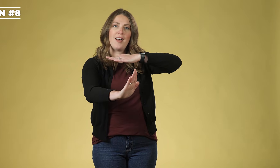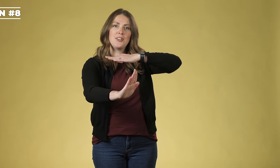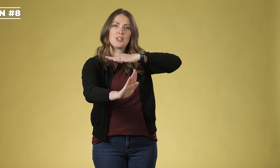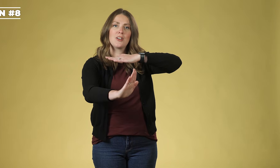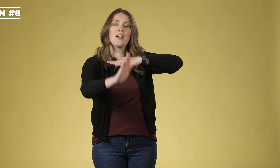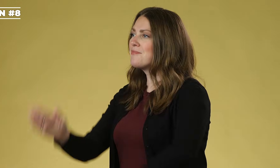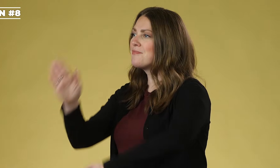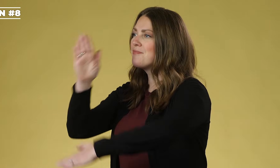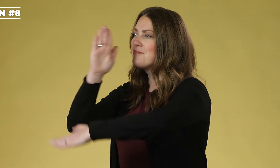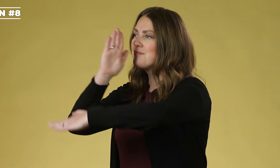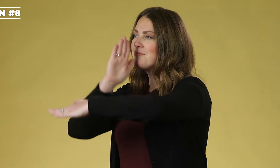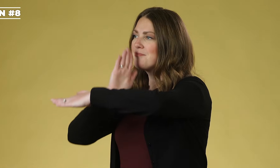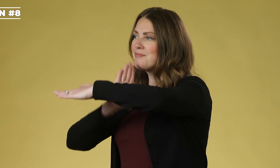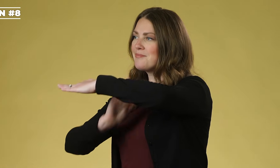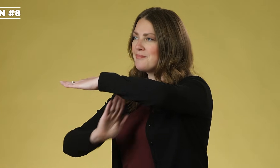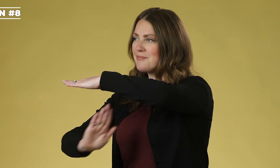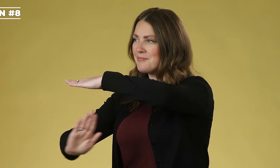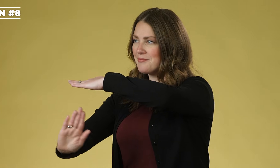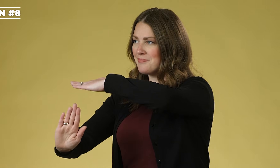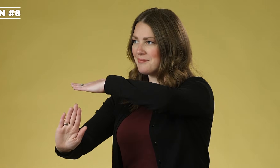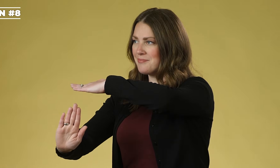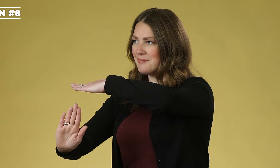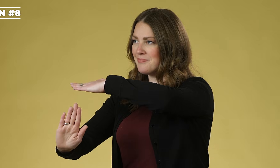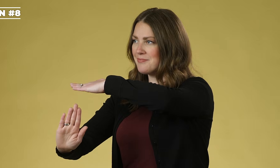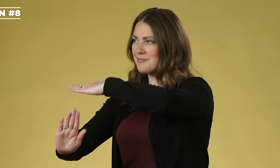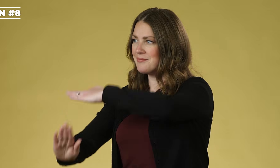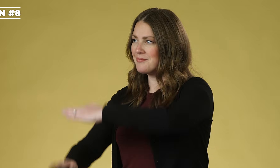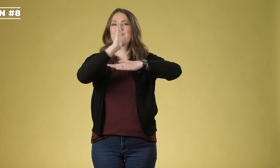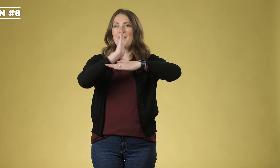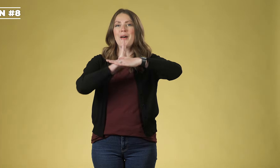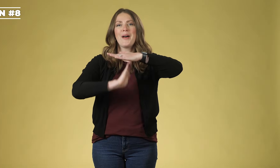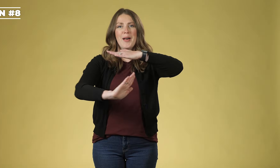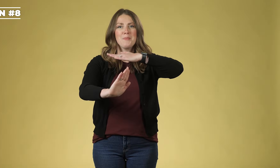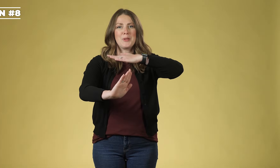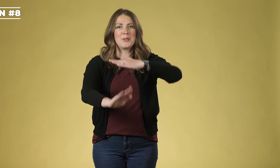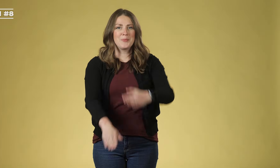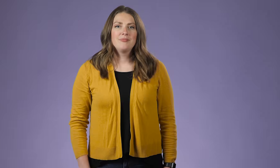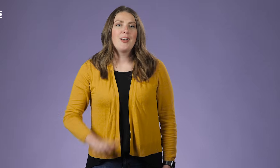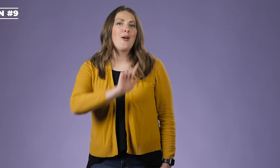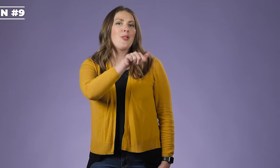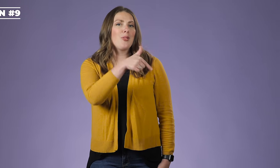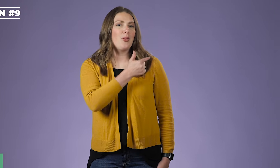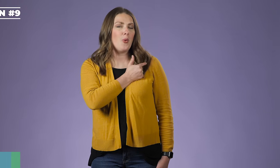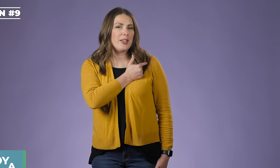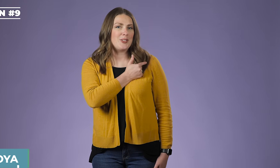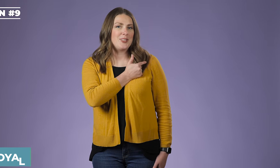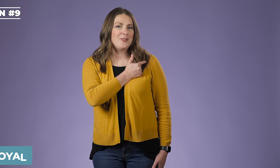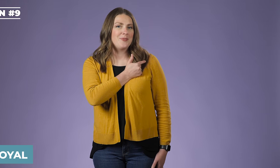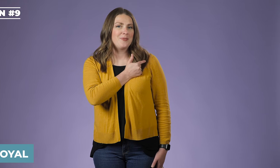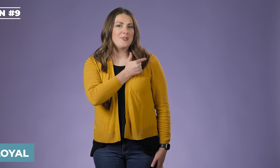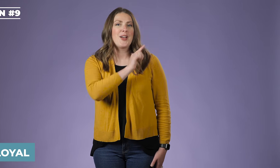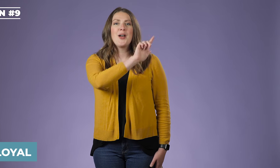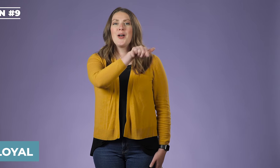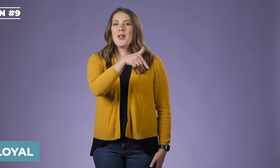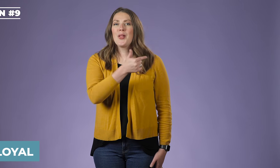under, like somebody who is humble, humble. Loyal,